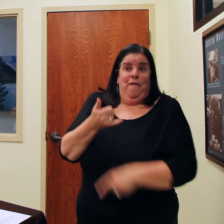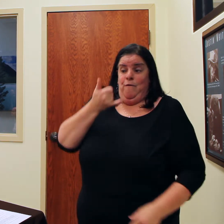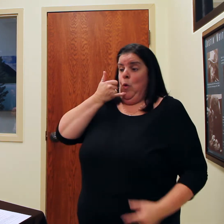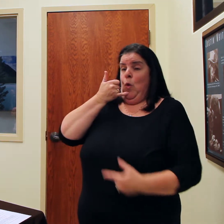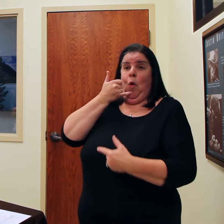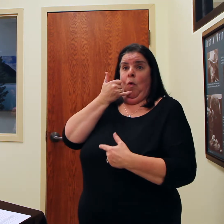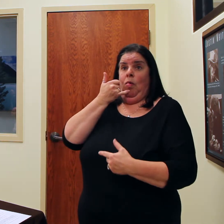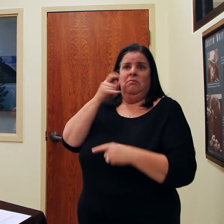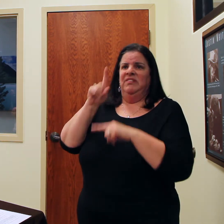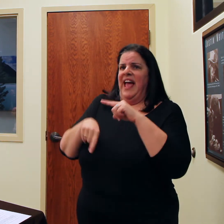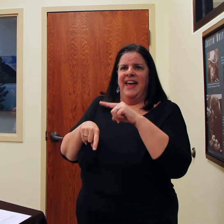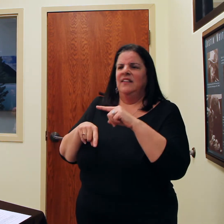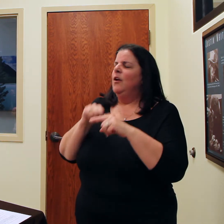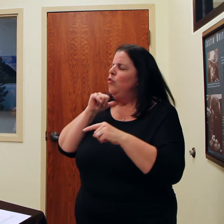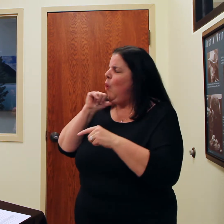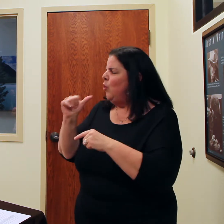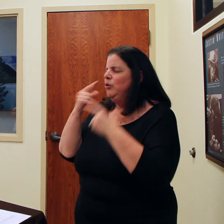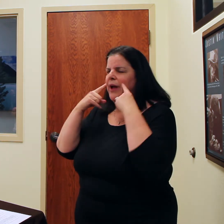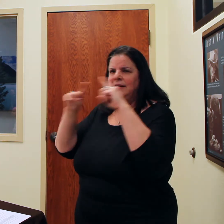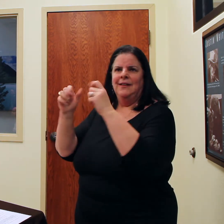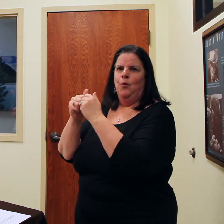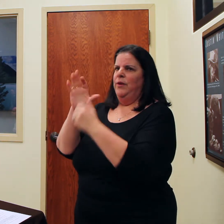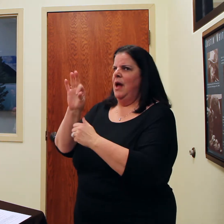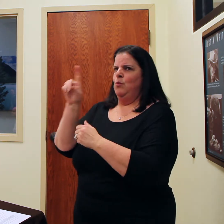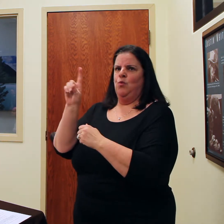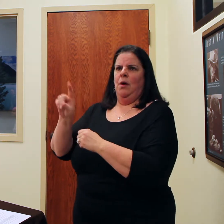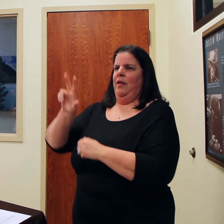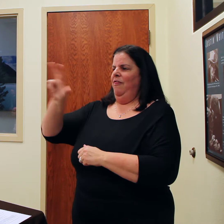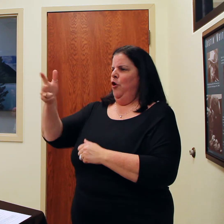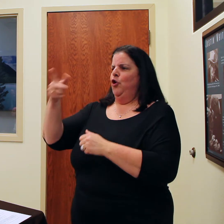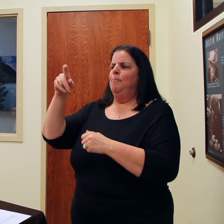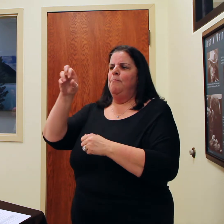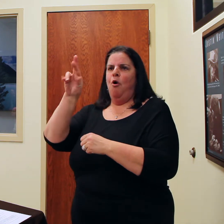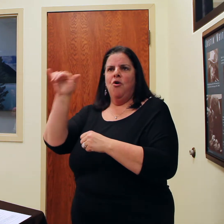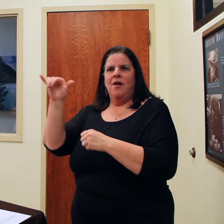those do not text 911. Third party apps do not work with texting to 911.